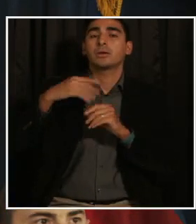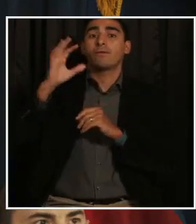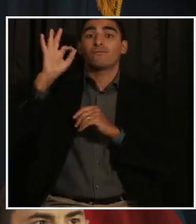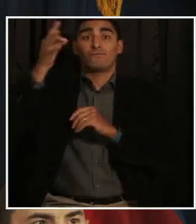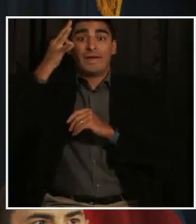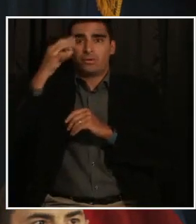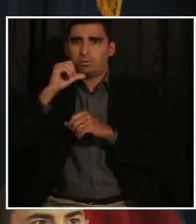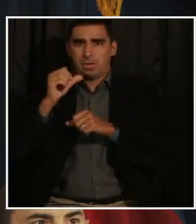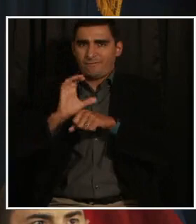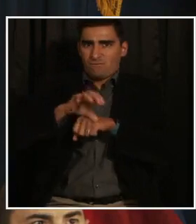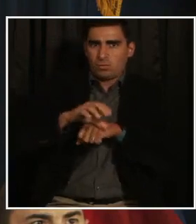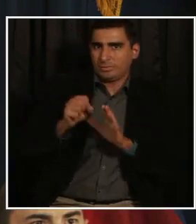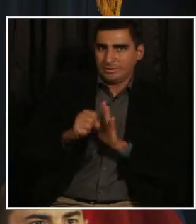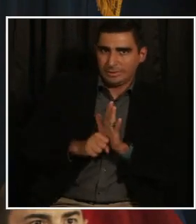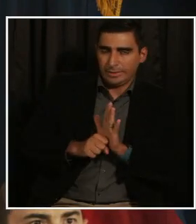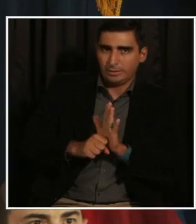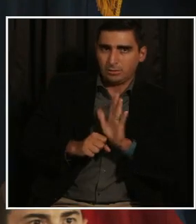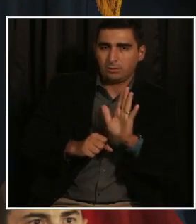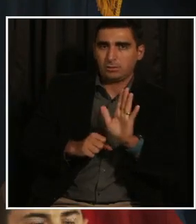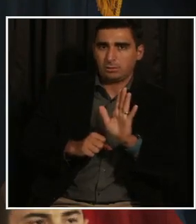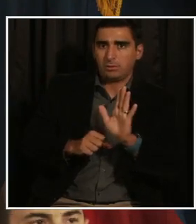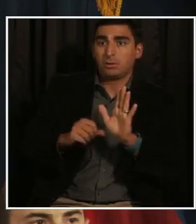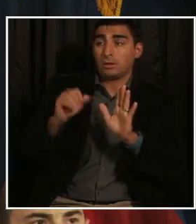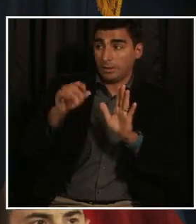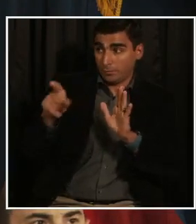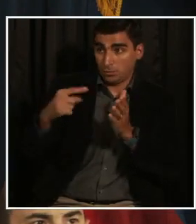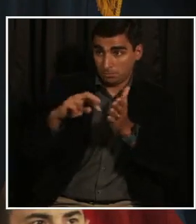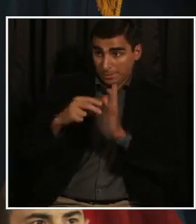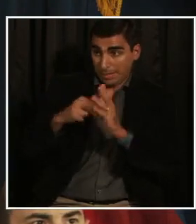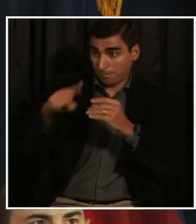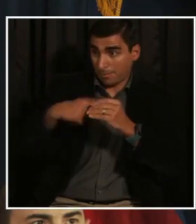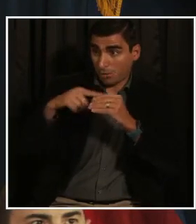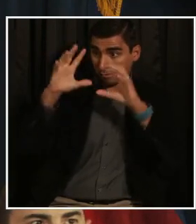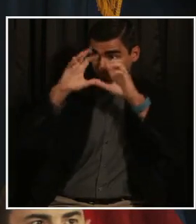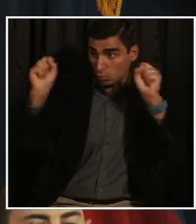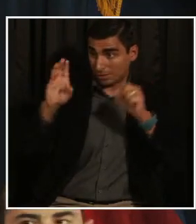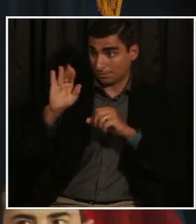uh to be clear so i maybe if you're talking about president biden's announcement we do not enforce